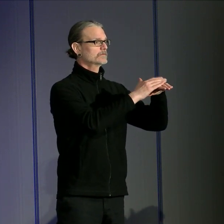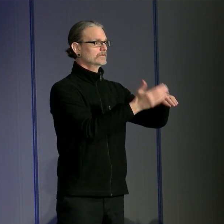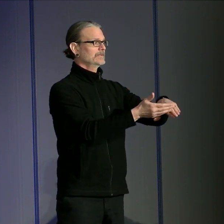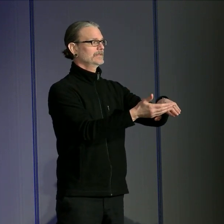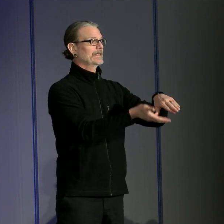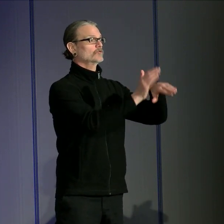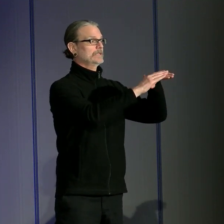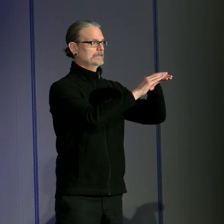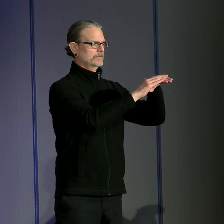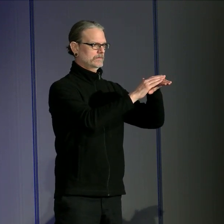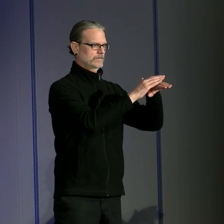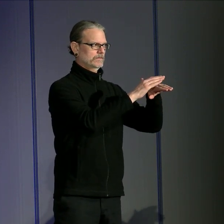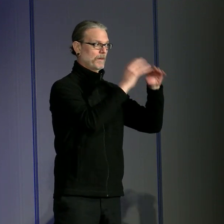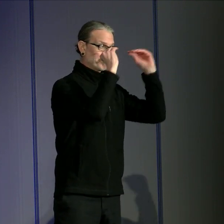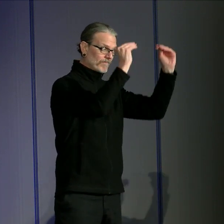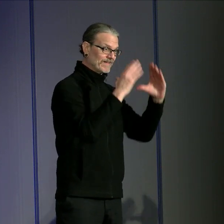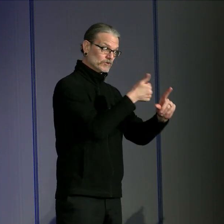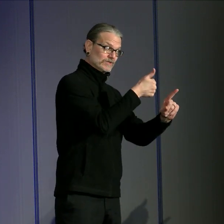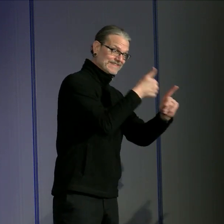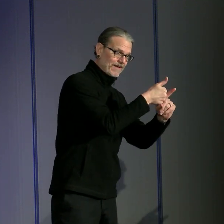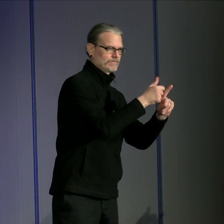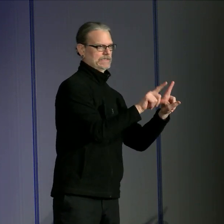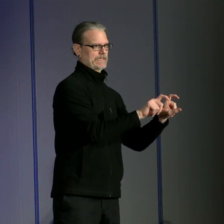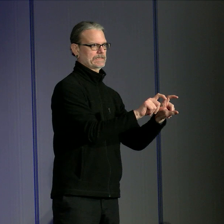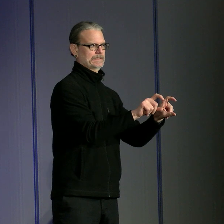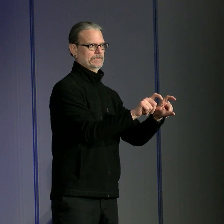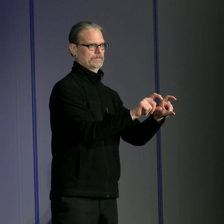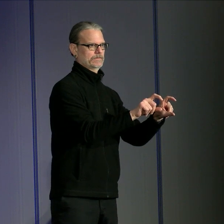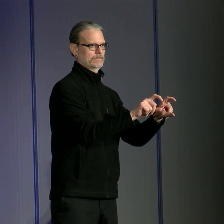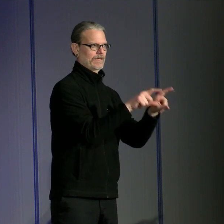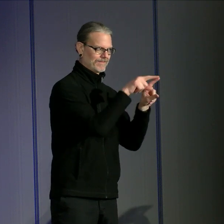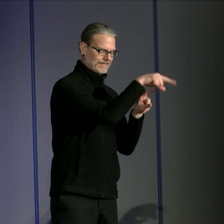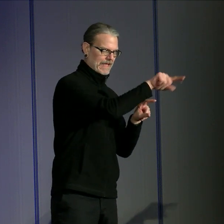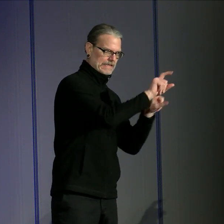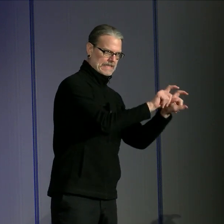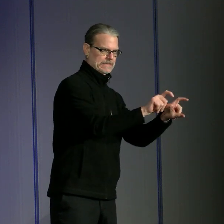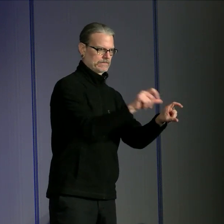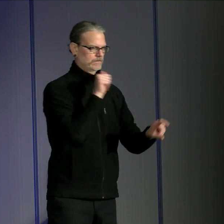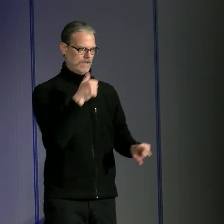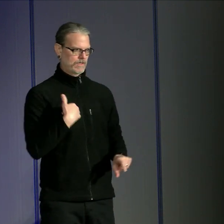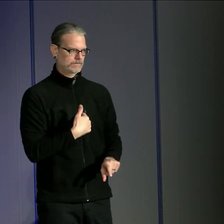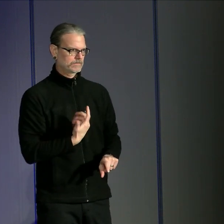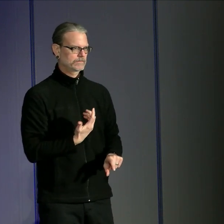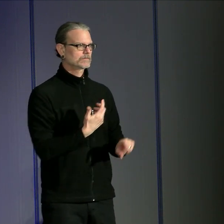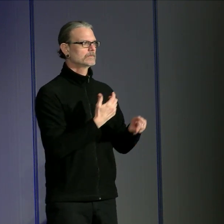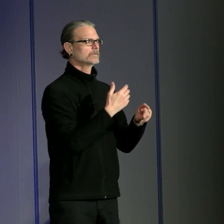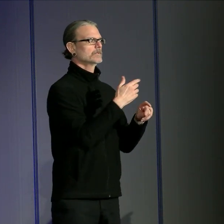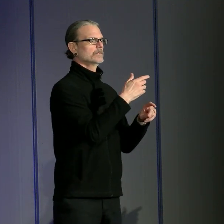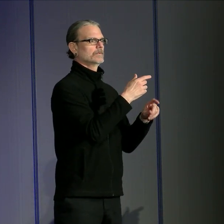for example, professors and so on, and they want to be able to see is that testing -- is